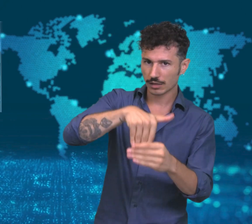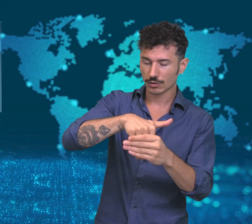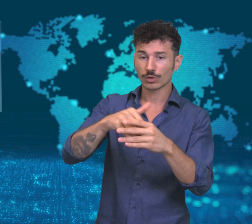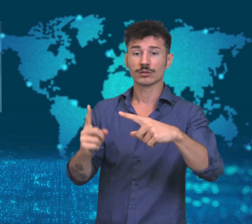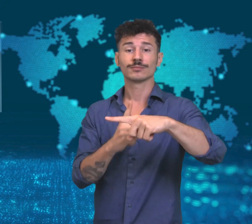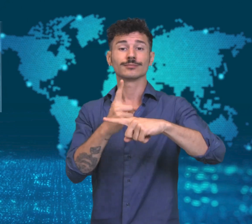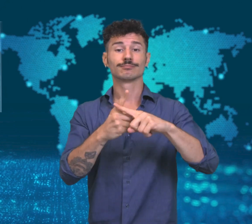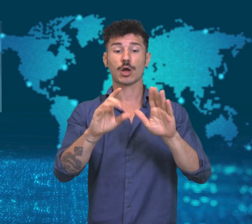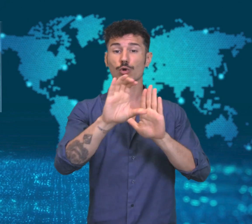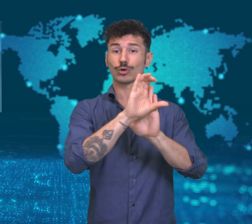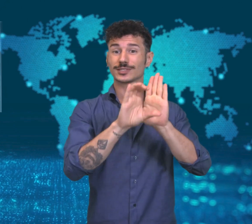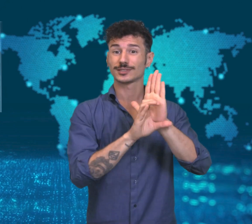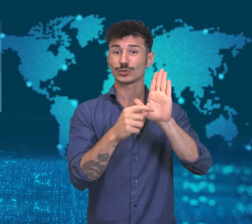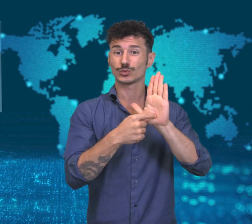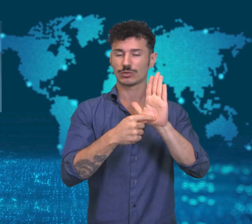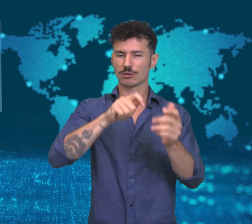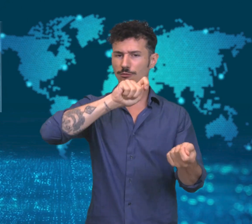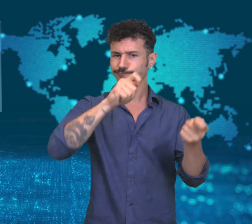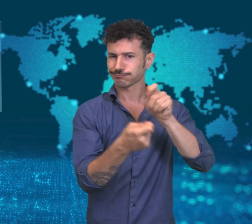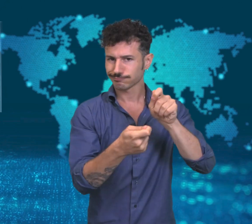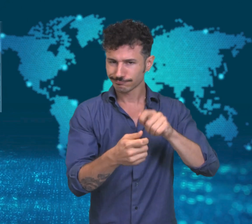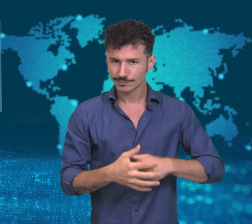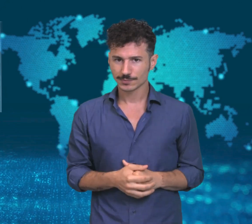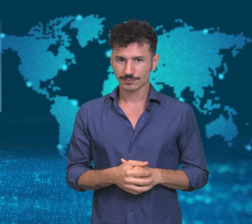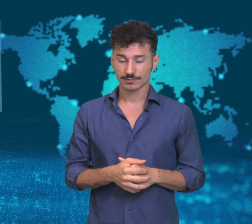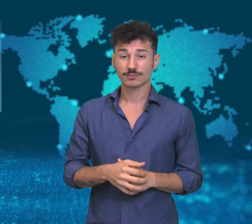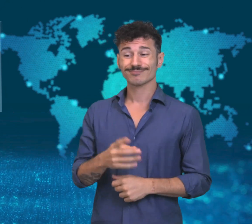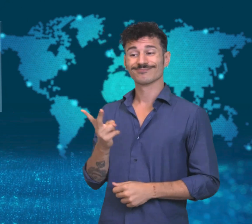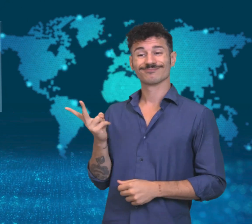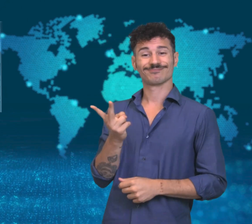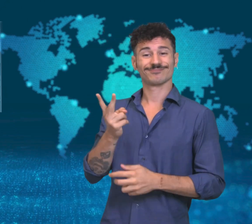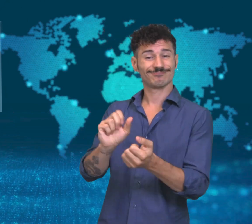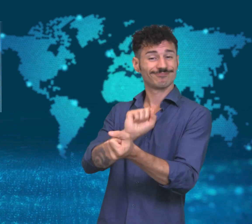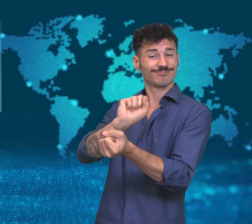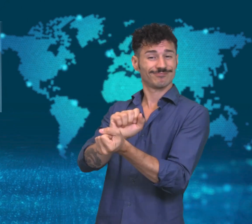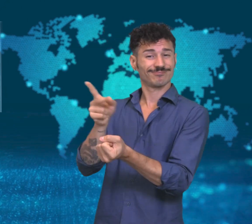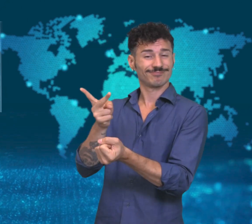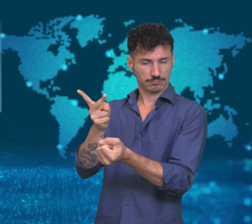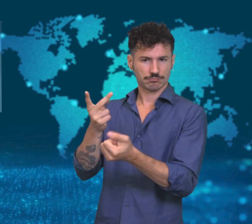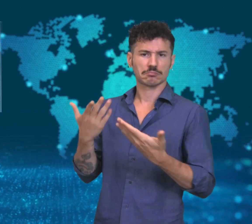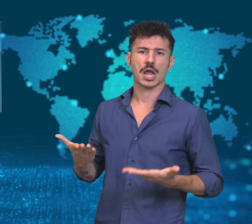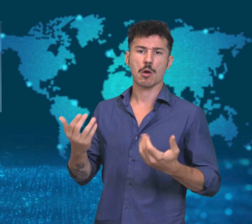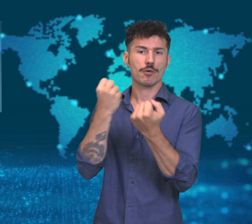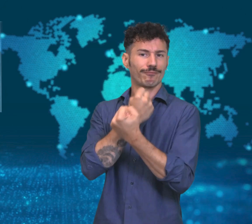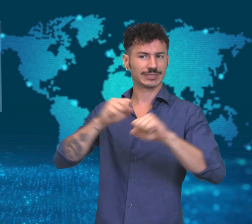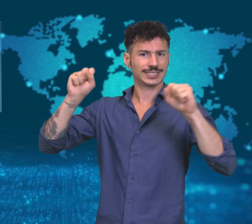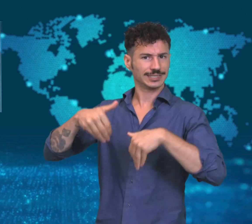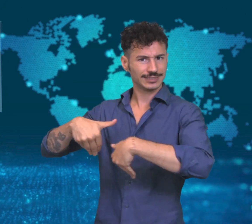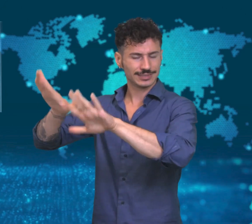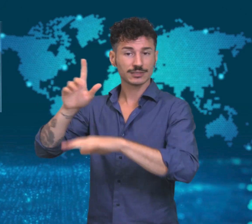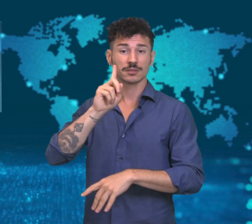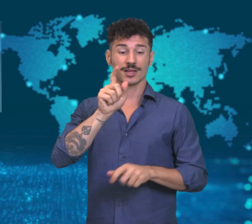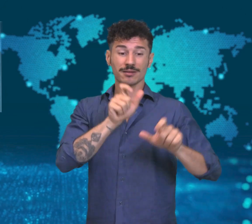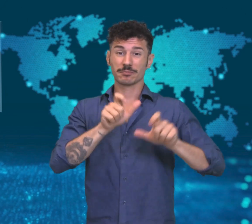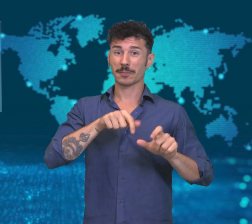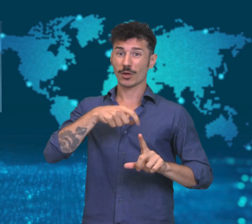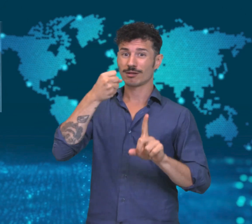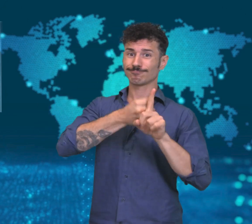constitutional reform after two human rights activists were arrested.